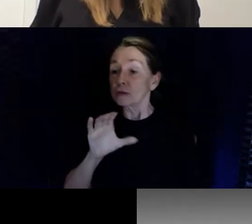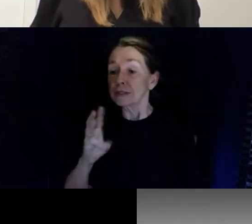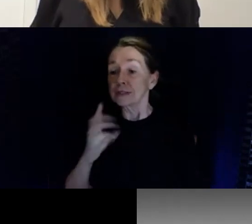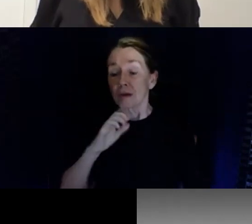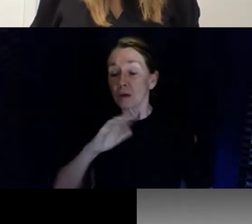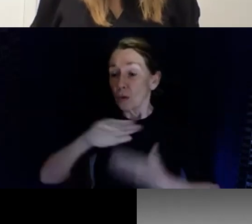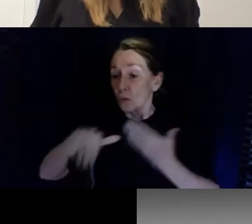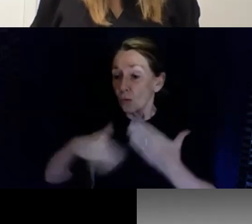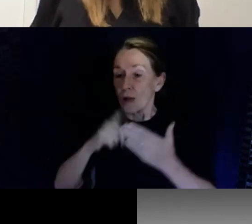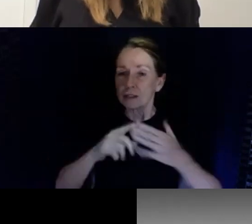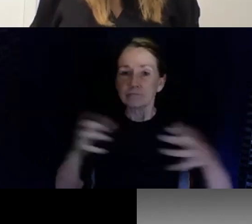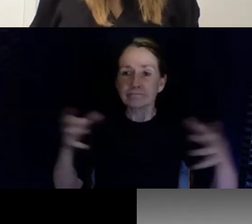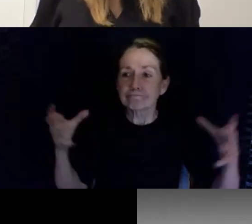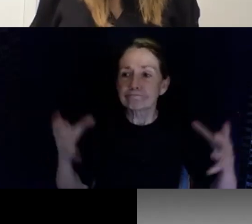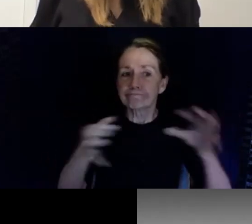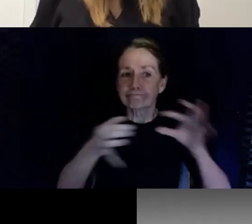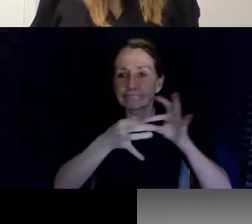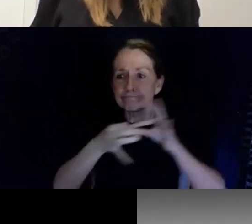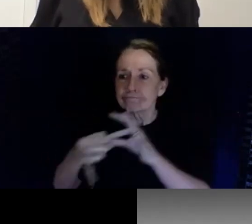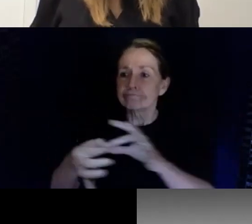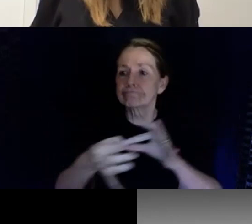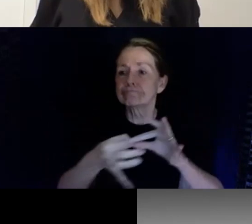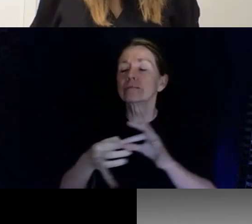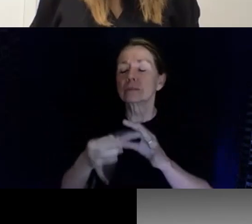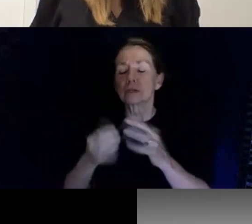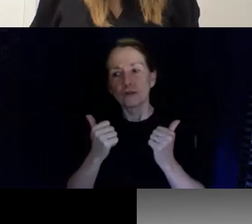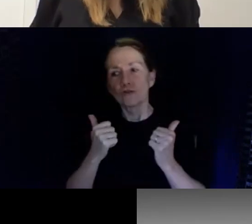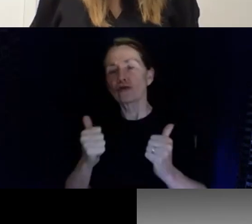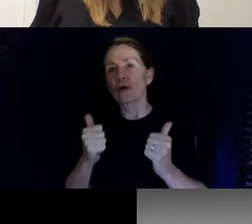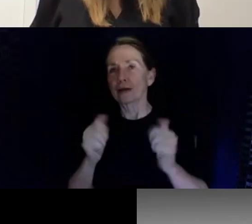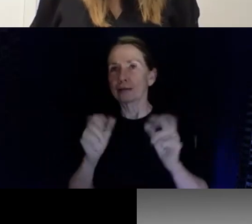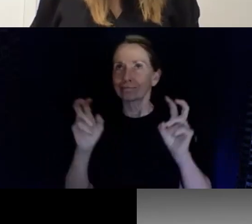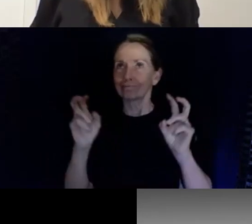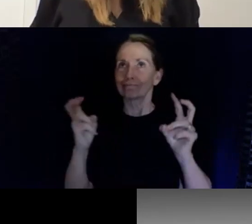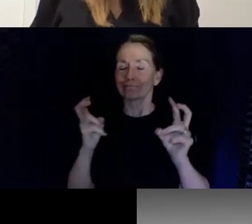AND EARNEST, IF YOU'RE GOING TO HAVE ANOTHER MEETING WITH THE INTERPRETERS, I'M MORE THAN HAPPY TO BE A PART OF IT.